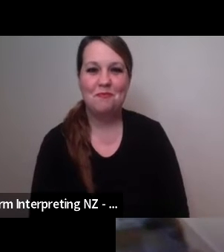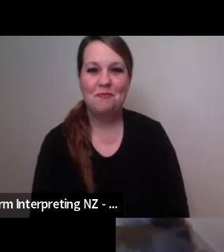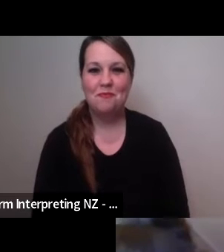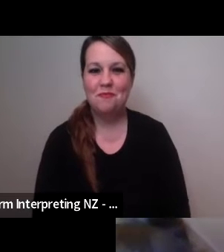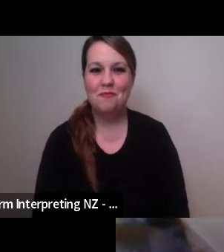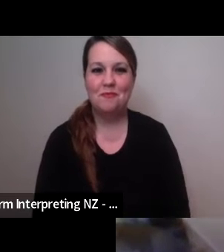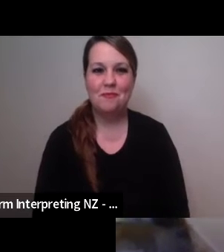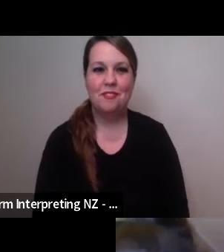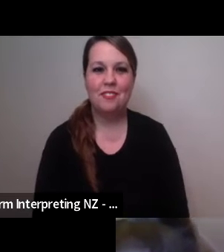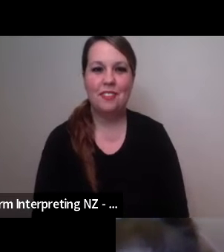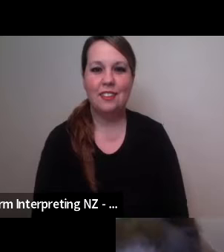Thank you.